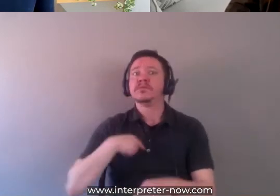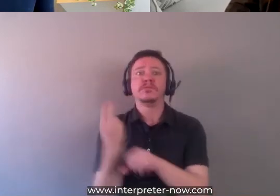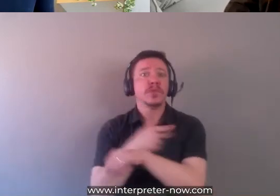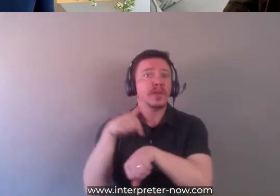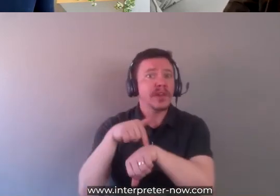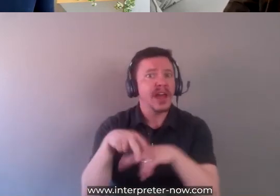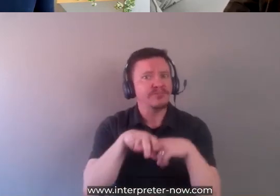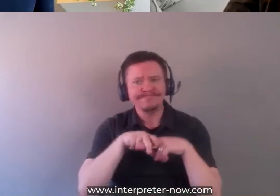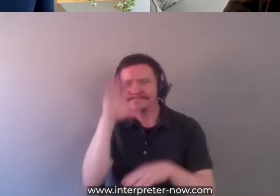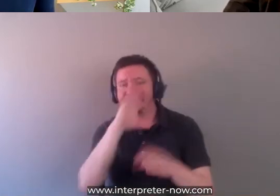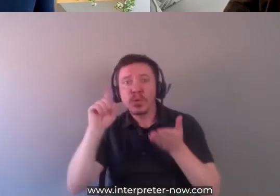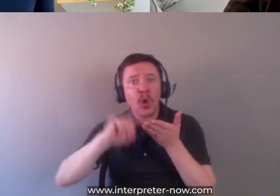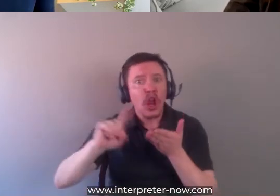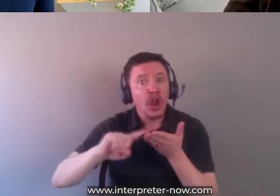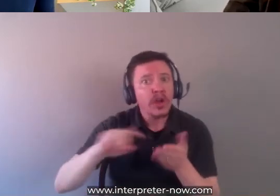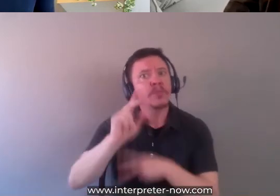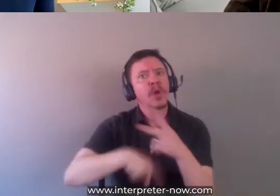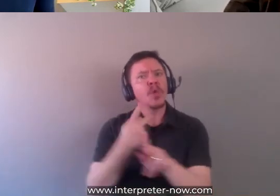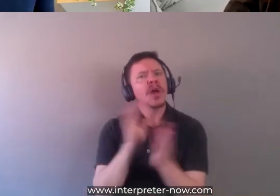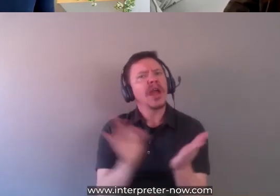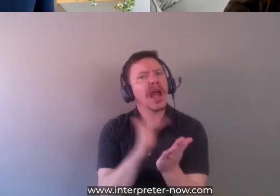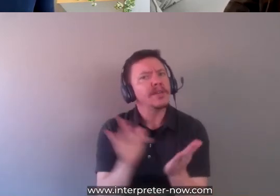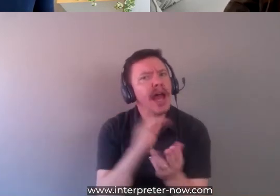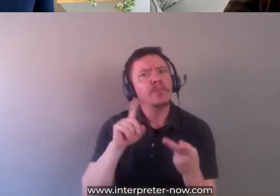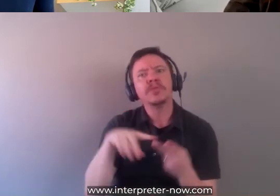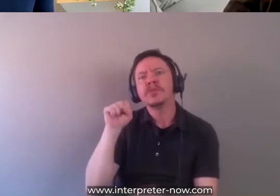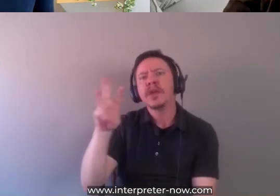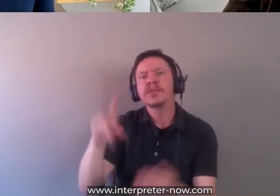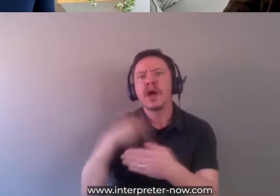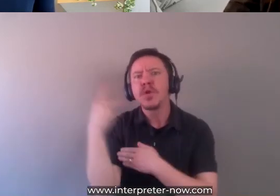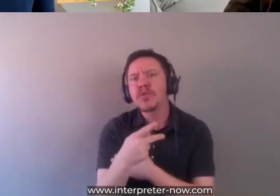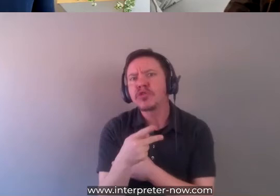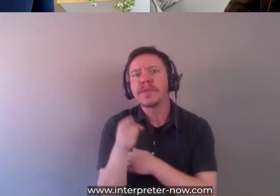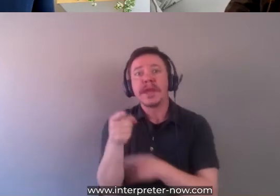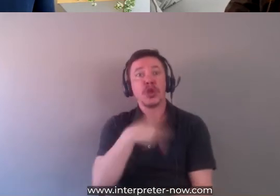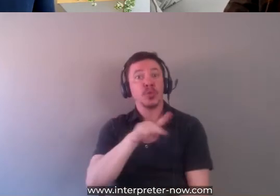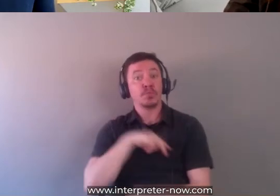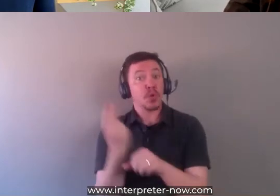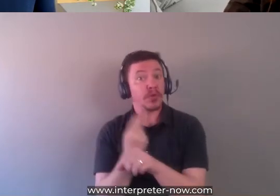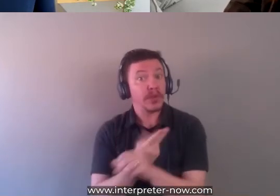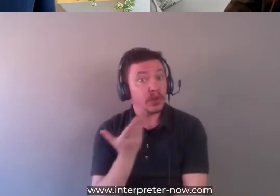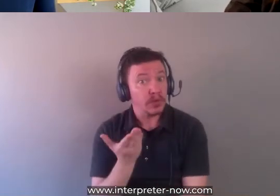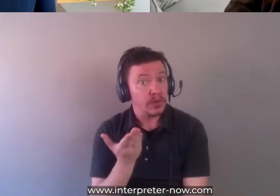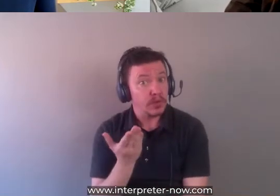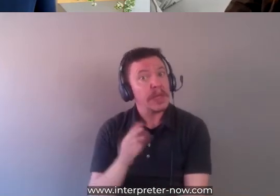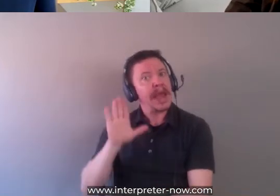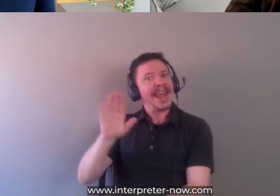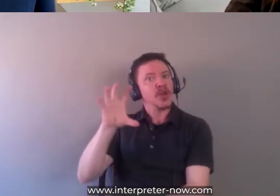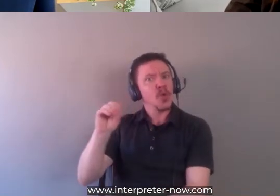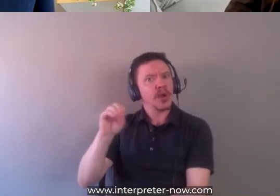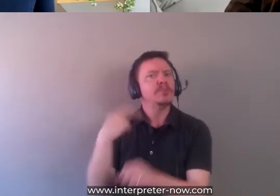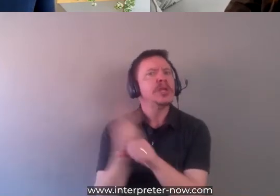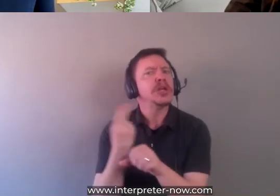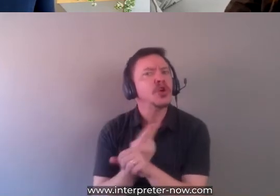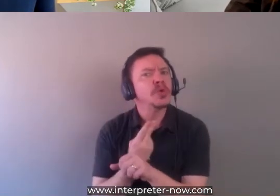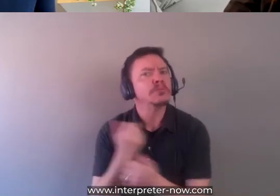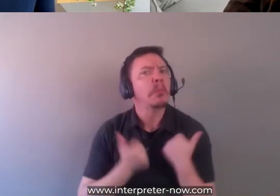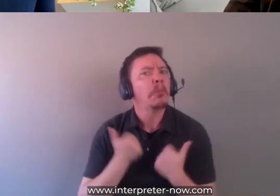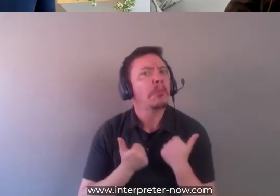up, what kinds of apps and software programmes you personally use, and your company is using.